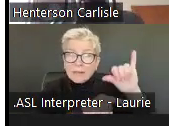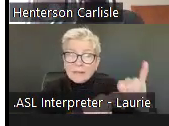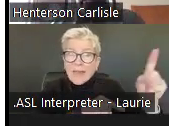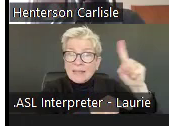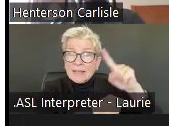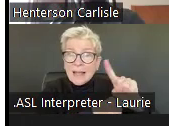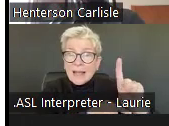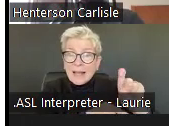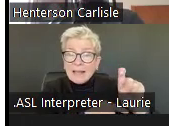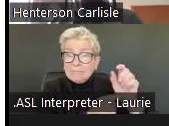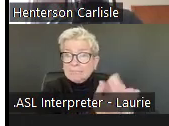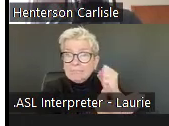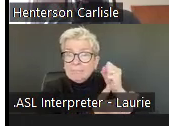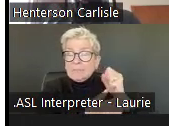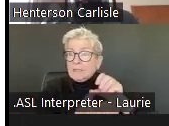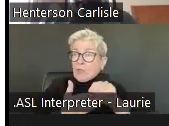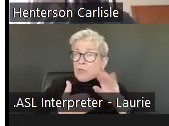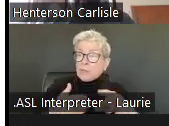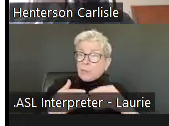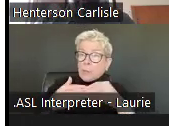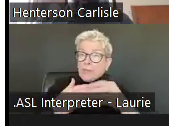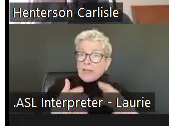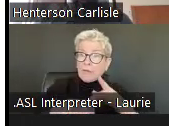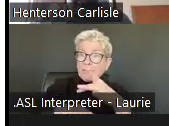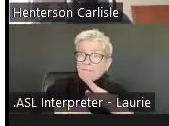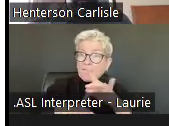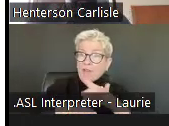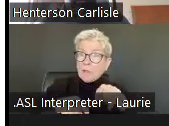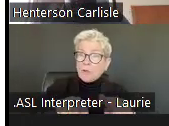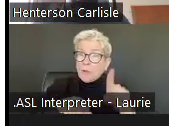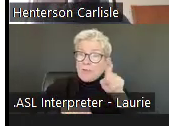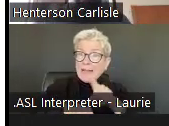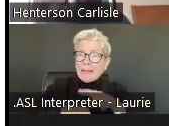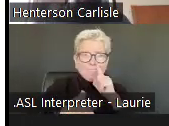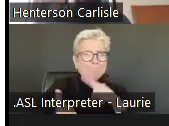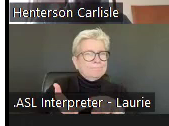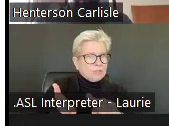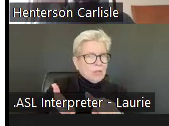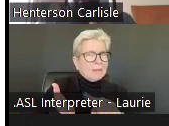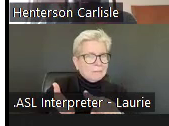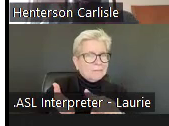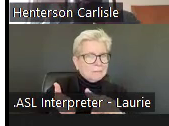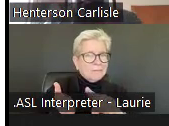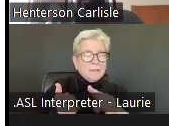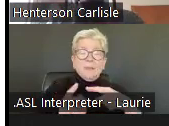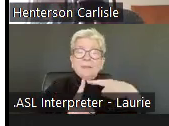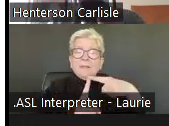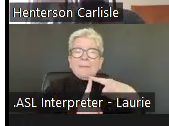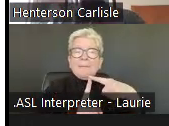student leaders available during that time and then also what connection activities are